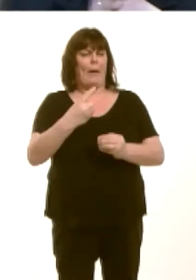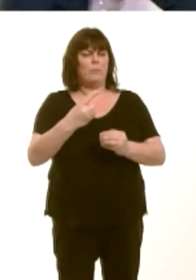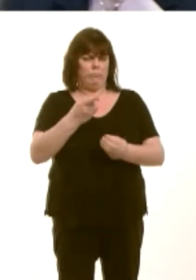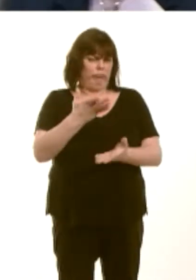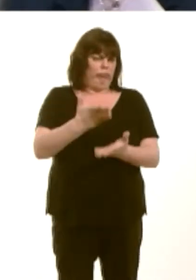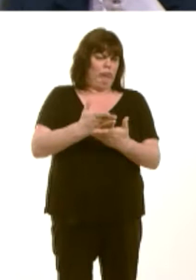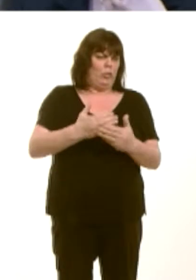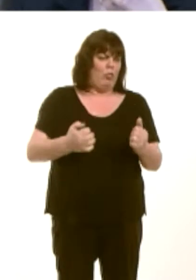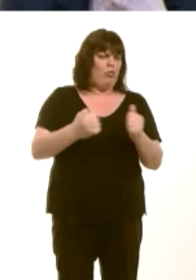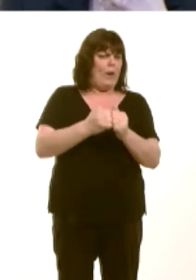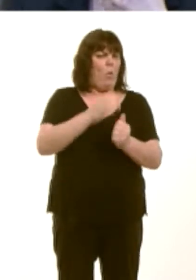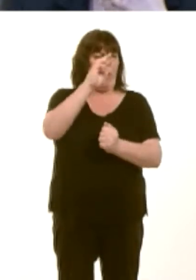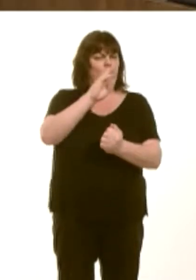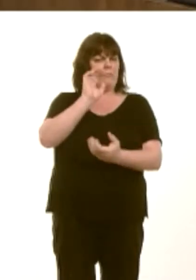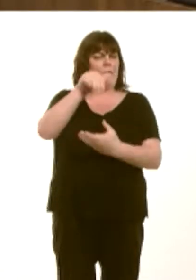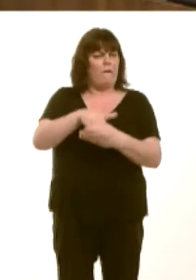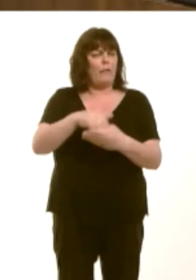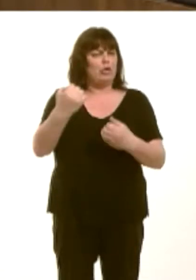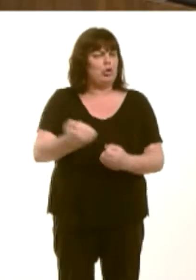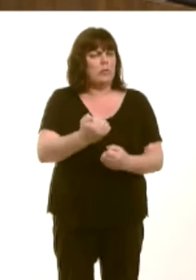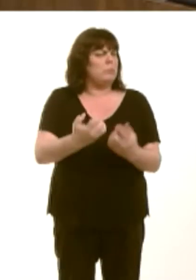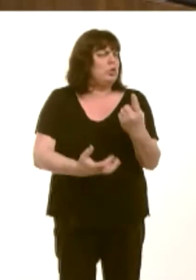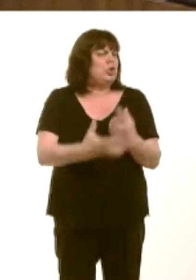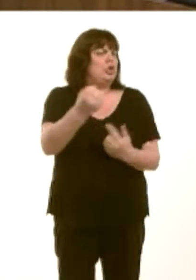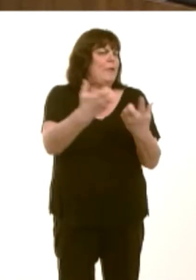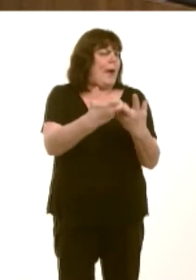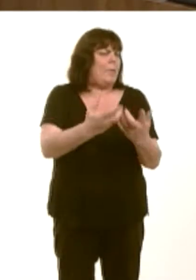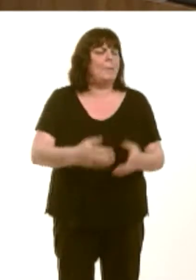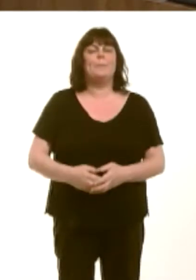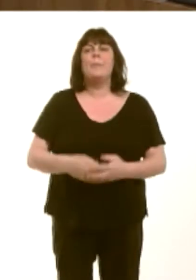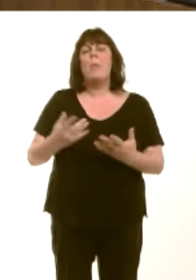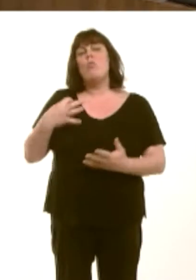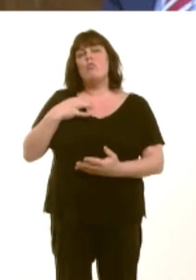How can you accomplish this? Carwyn Jones: We have our representative offices, of course, in China, and they work very closely